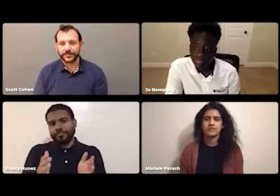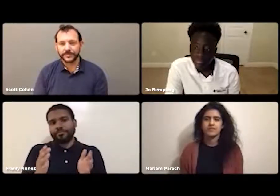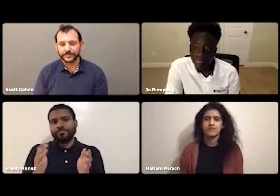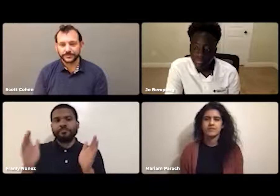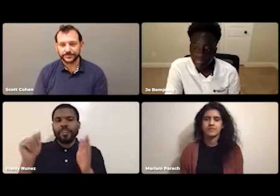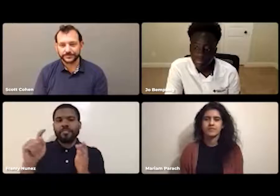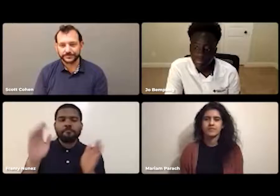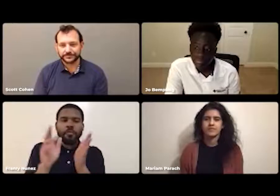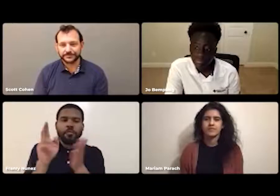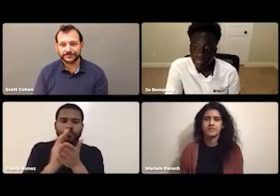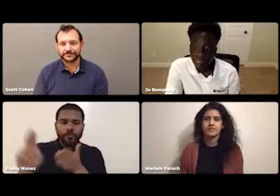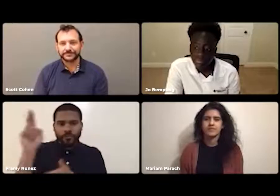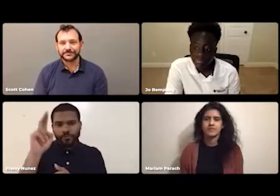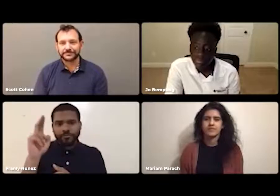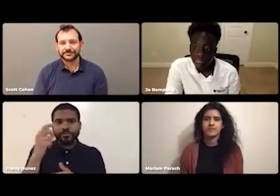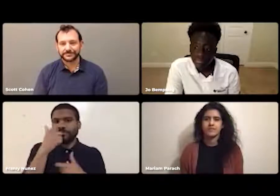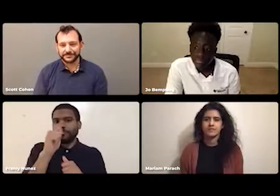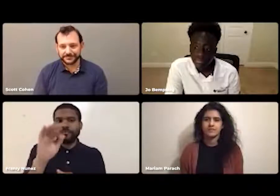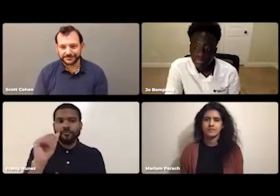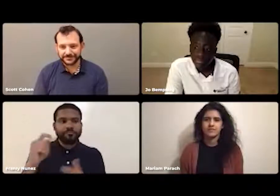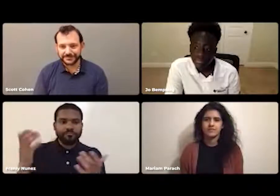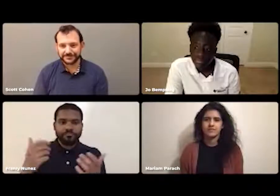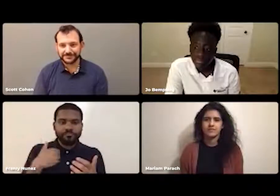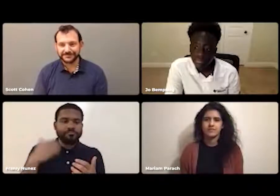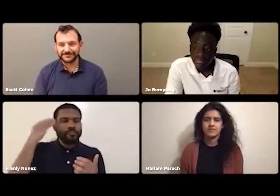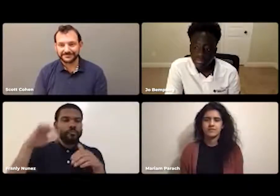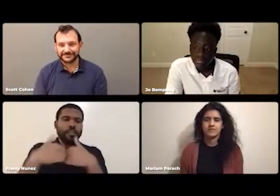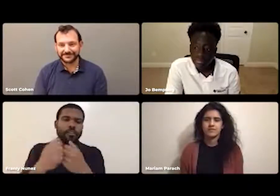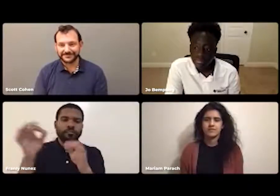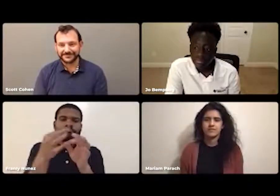I work as a biological engineering lab tech at a small university.